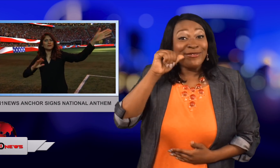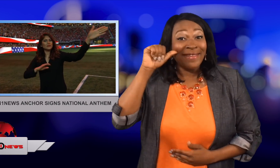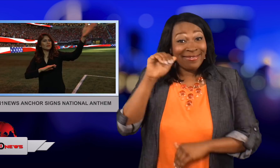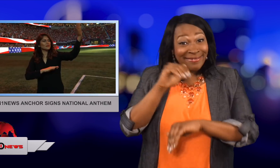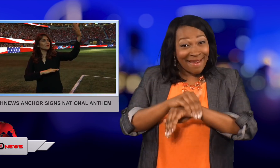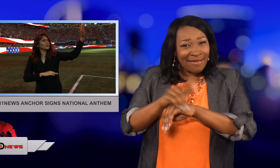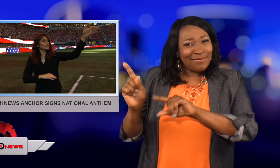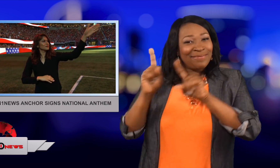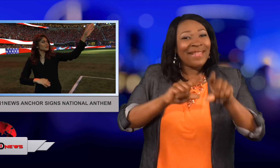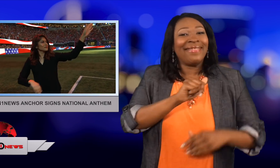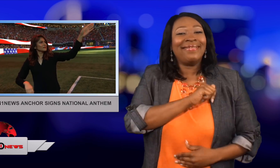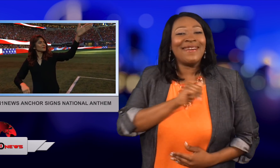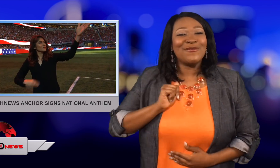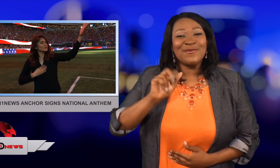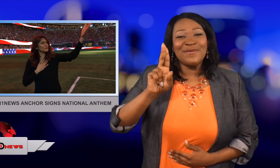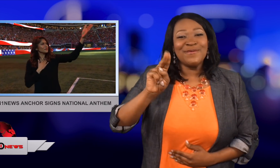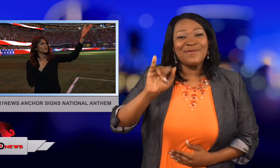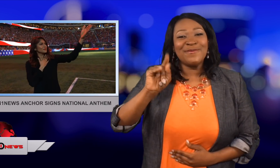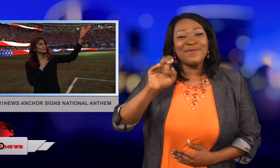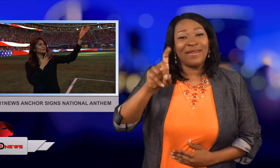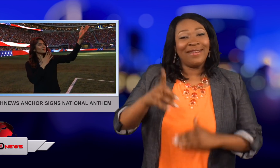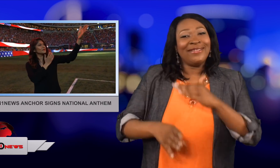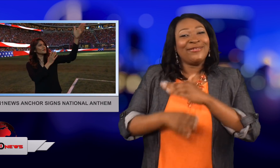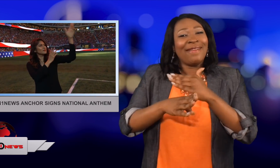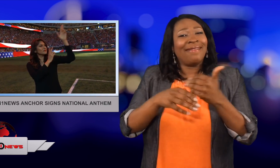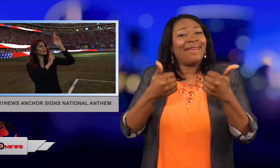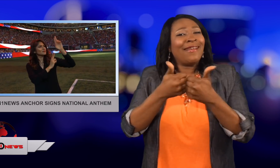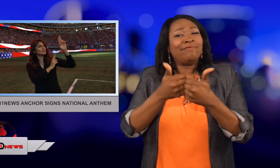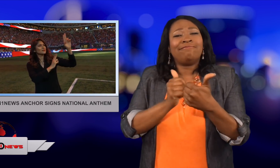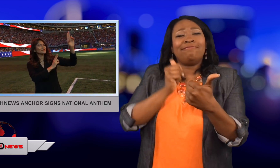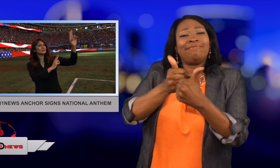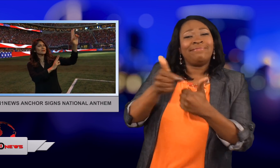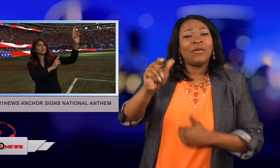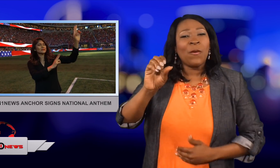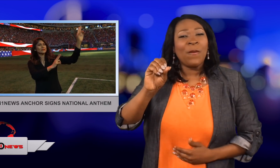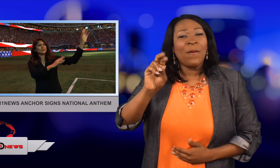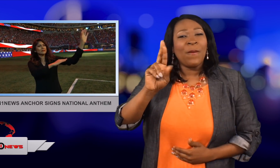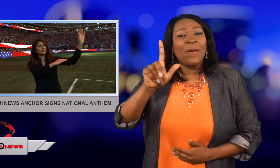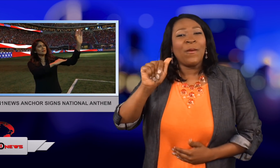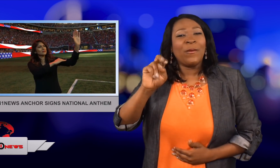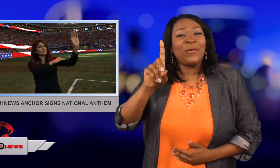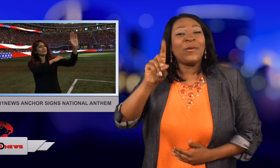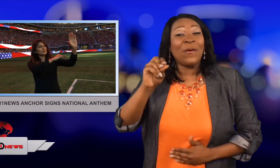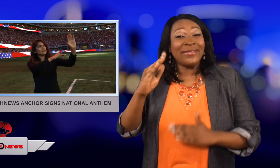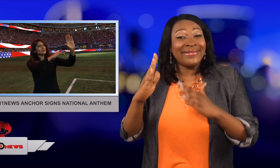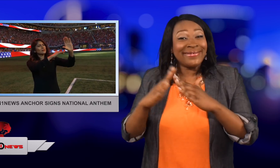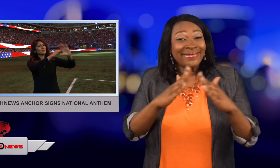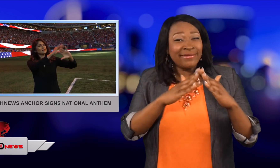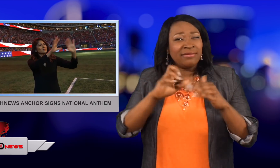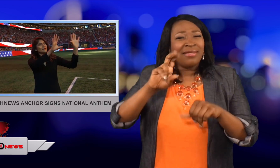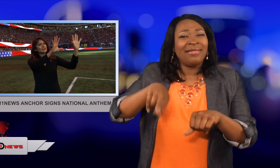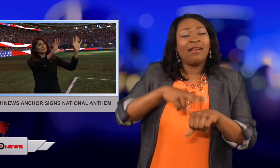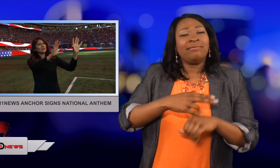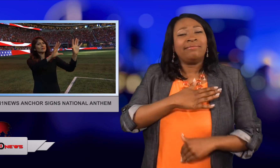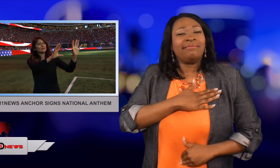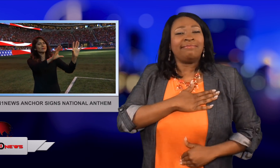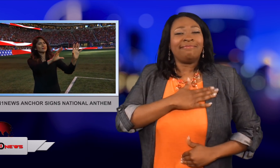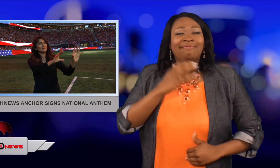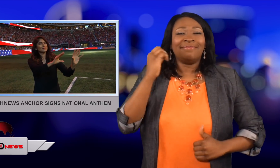Last night she stood before thousands of people and signed the national anthem for the Atlanta